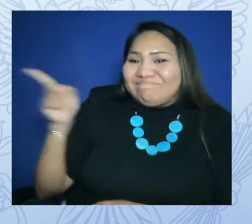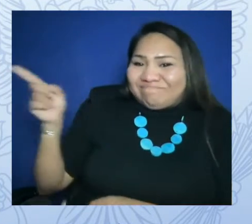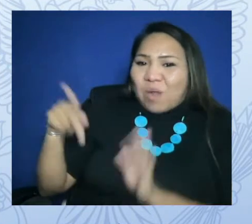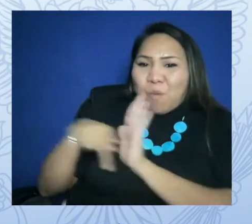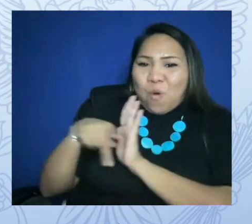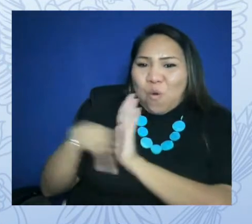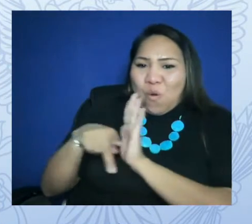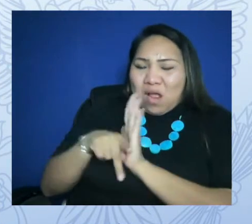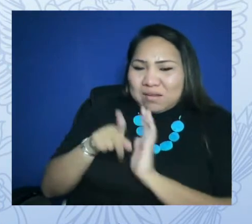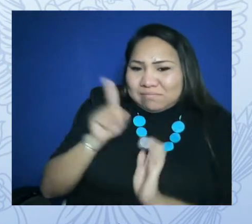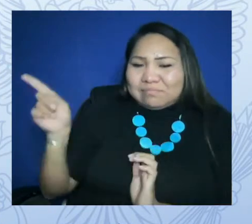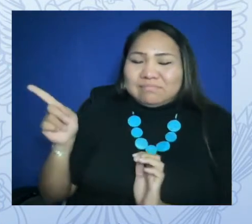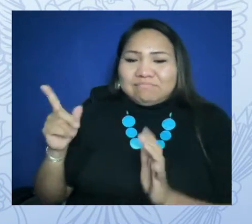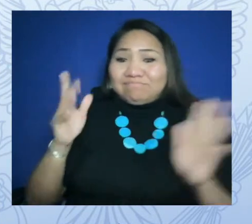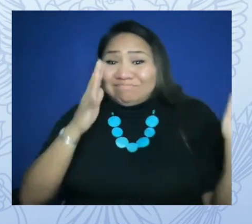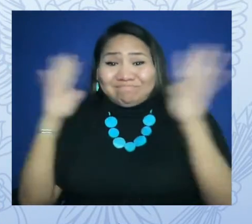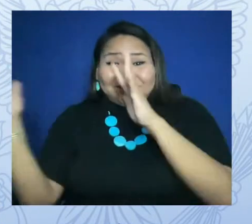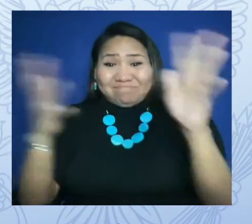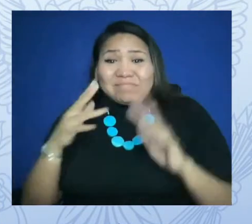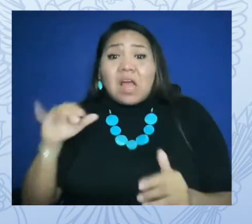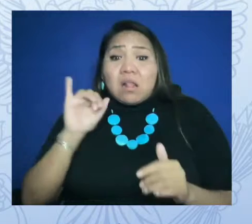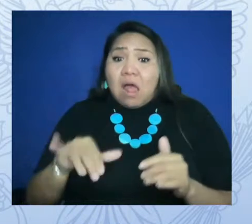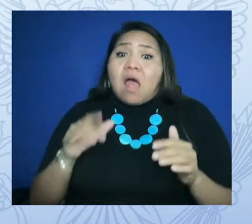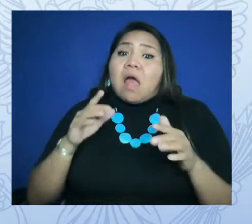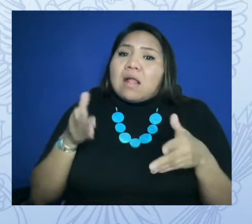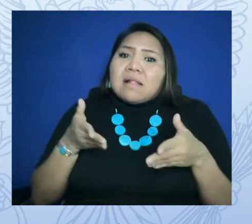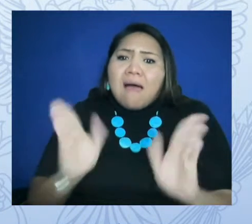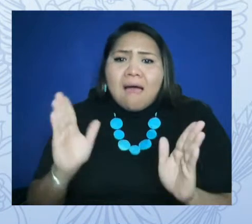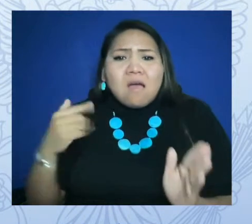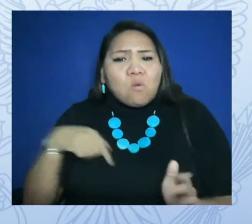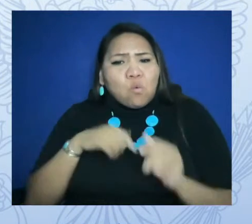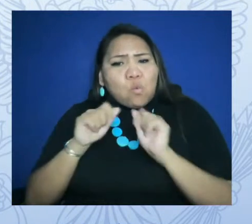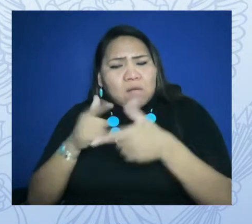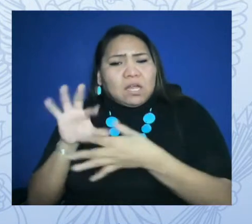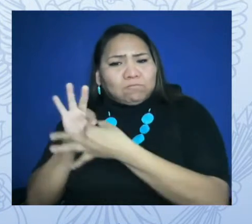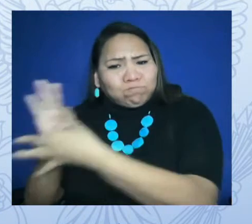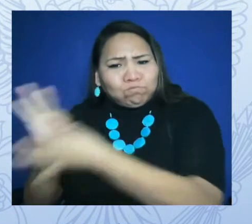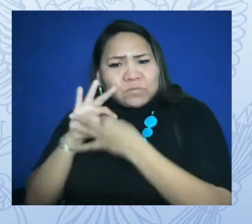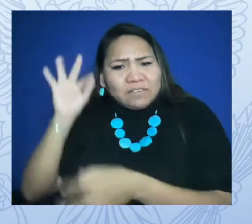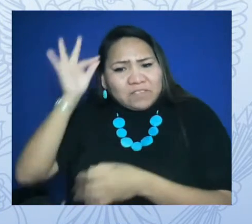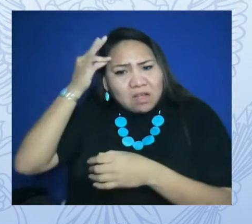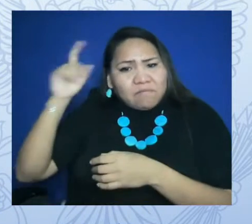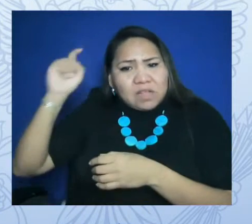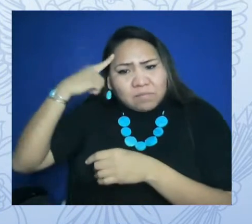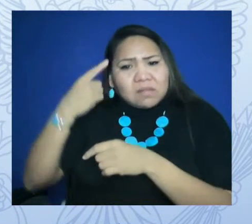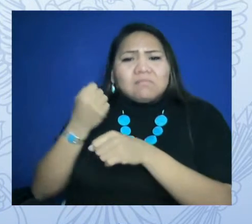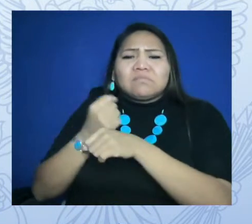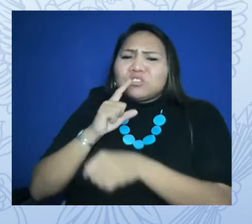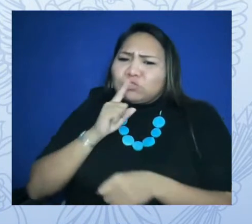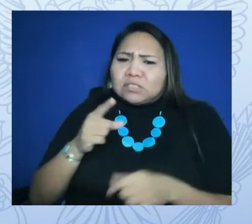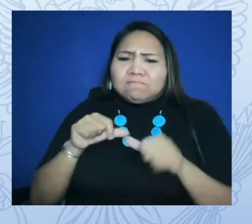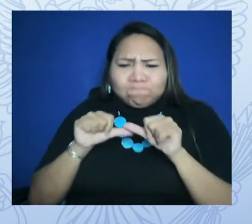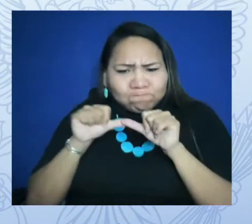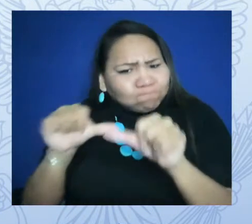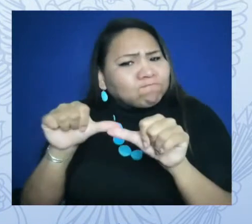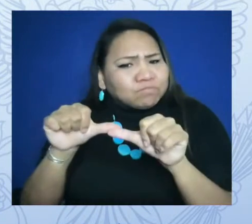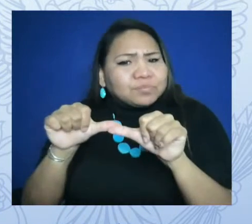And that will enable tribes to work with the federal government to ensure the continued prosperity of our ancestral homelands.